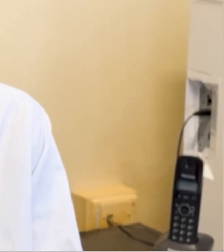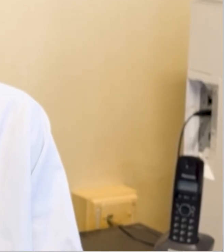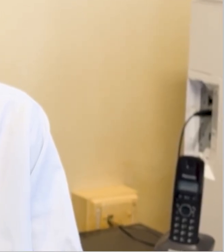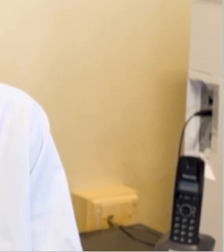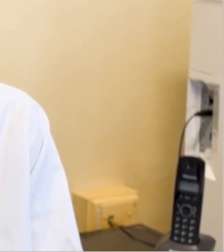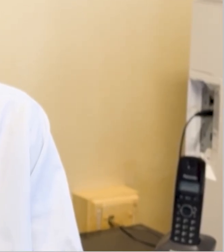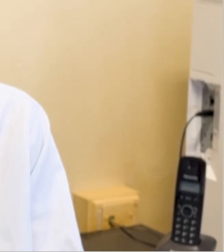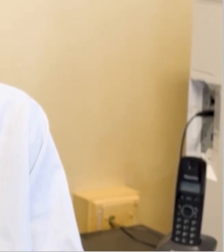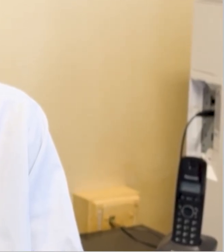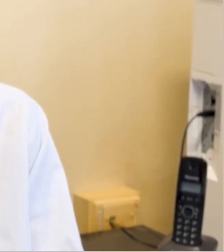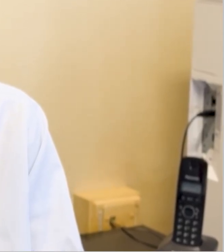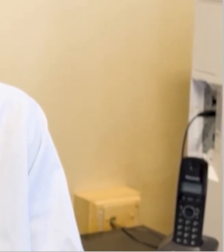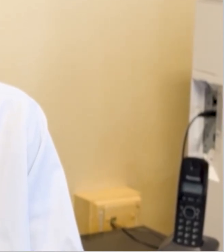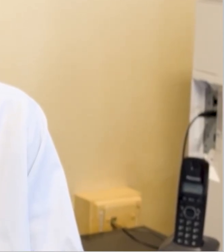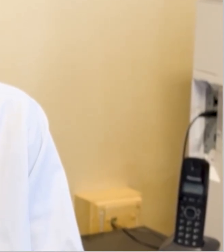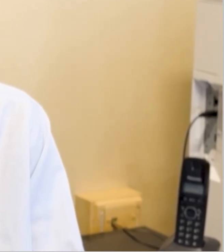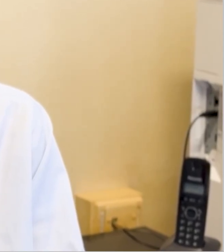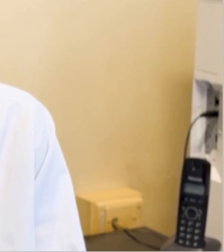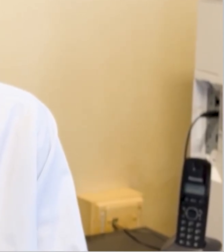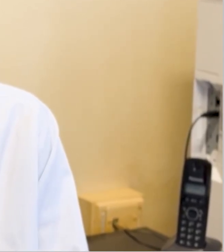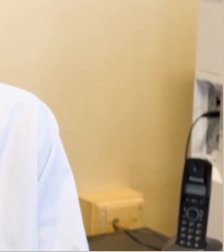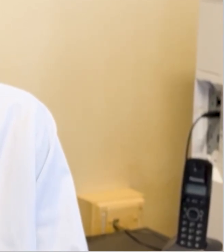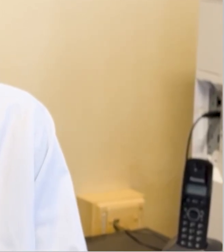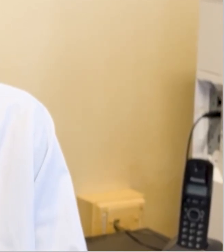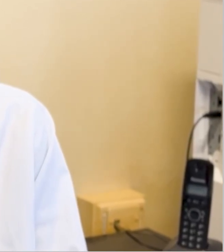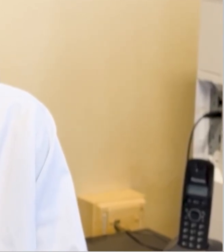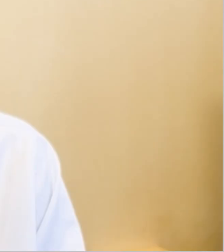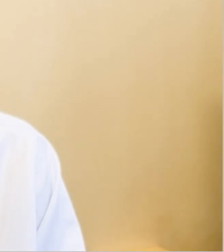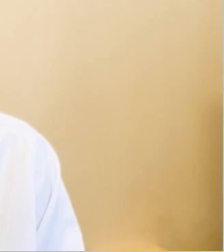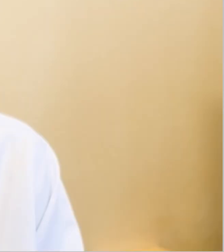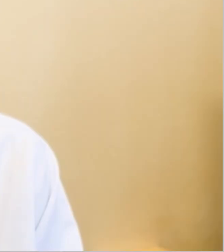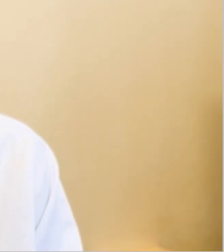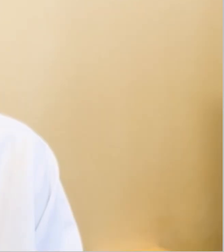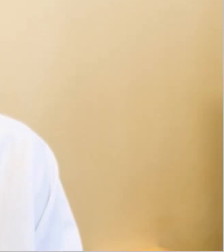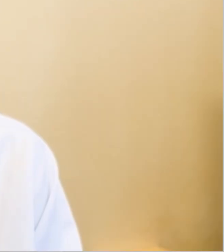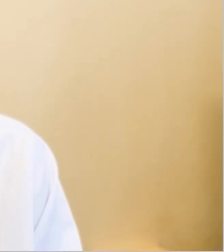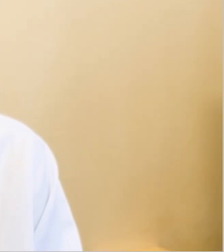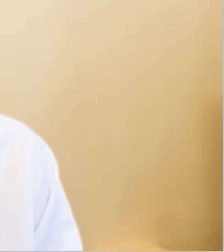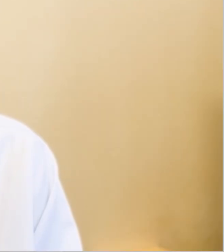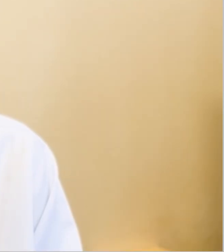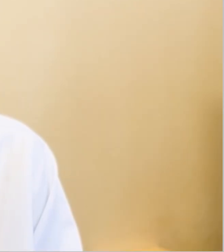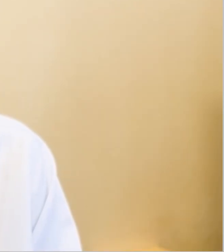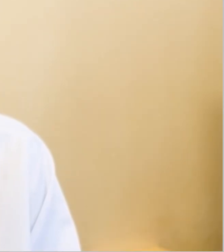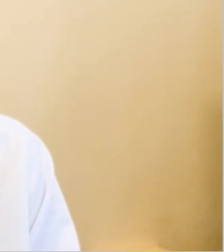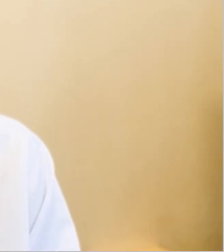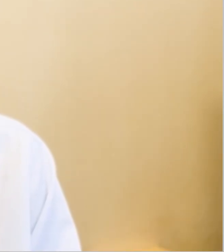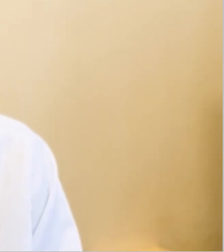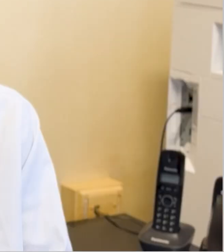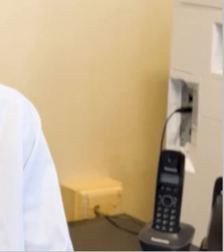equitable cardiovascular health for all. The time for change is now.